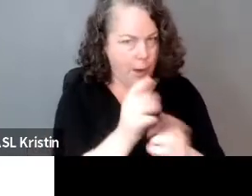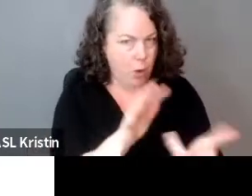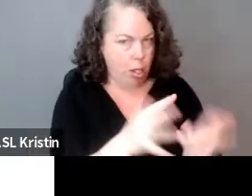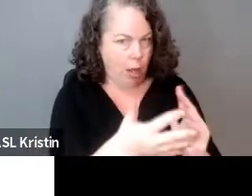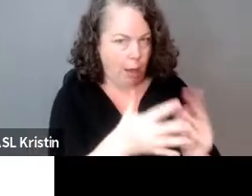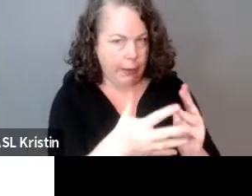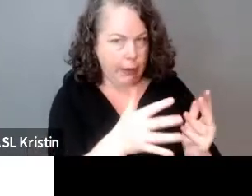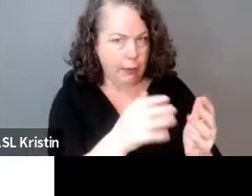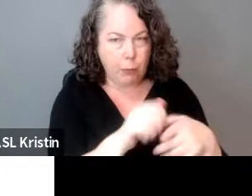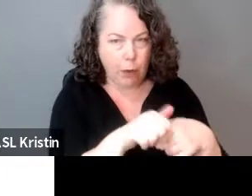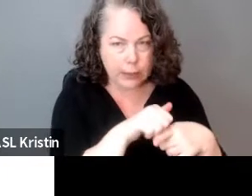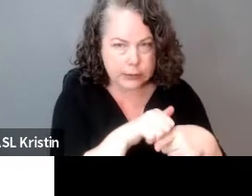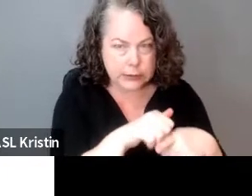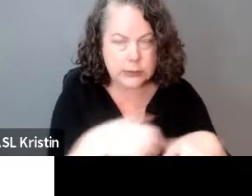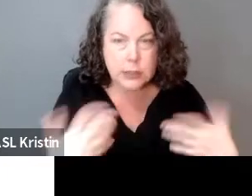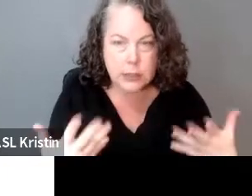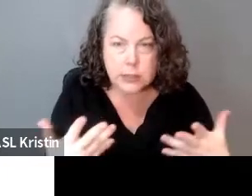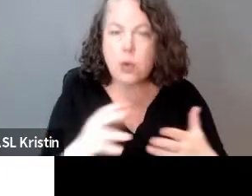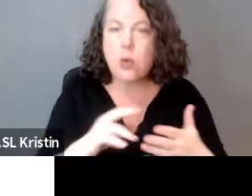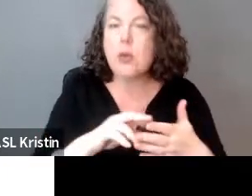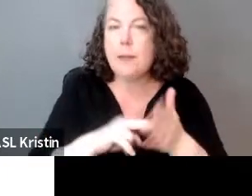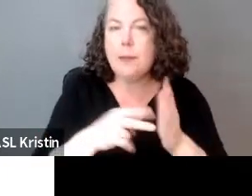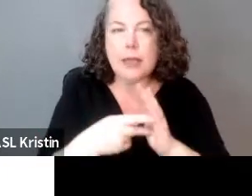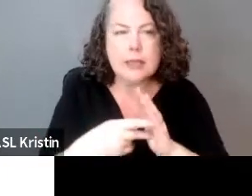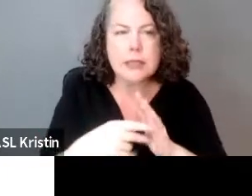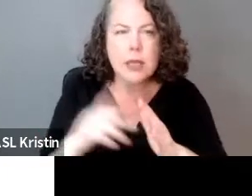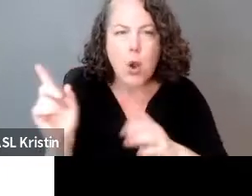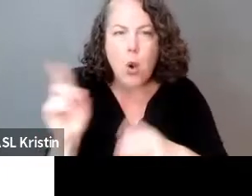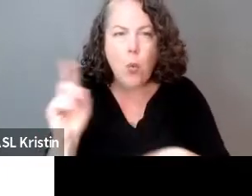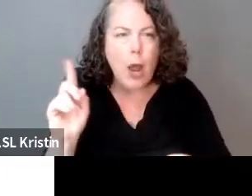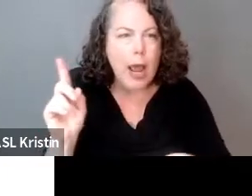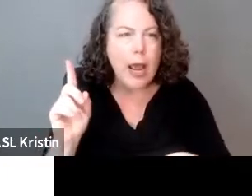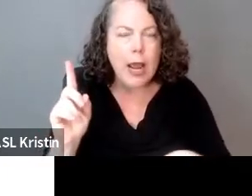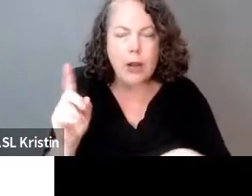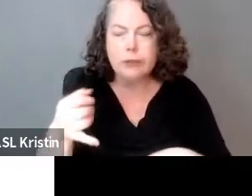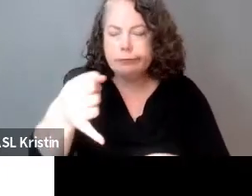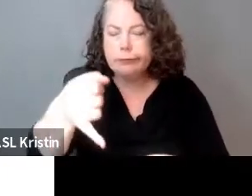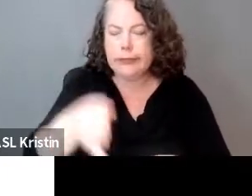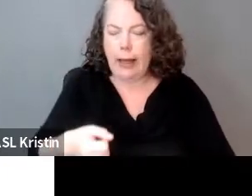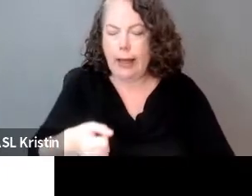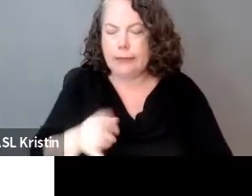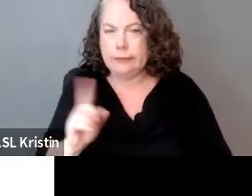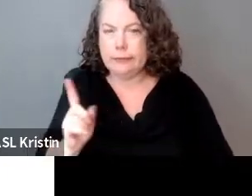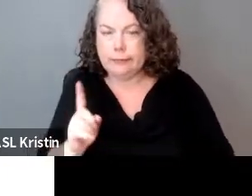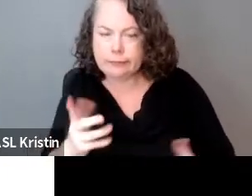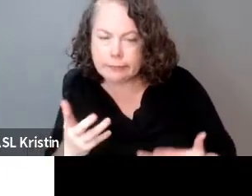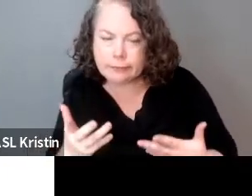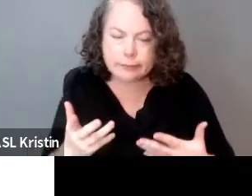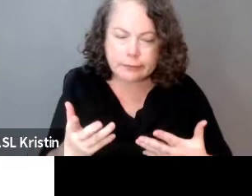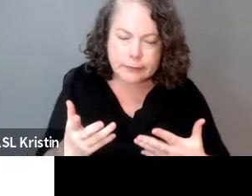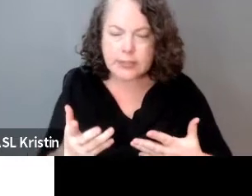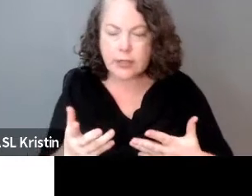In other words, where will you cross that line in instead of communicating your awesome results,